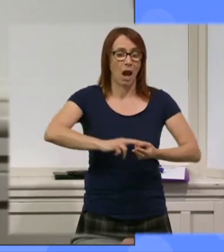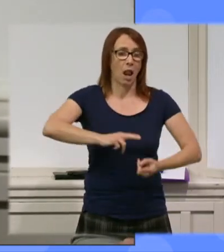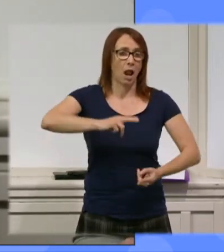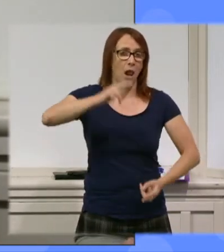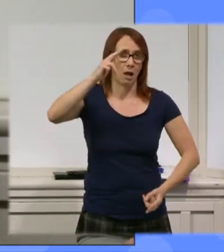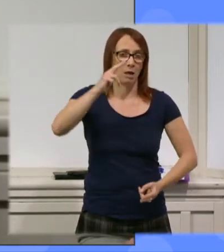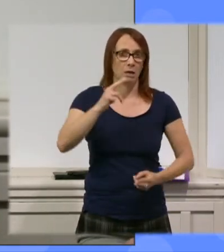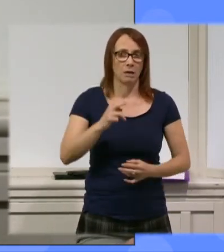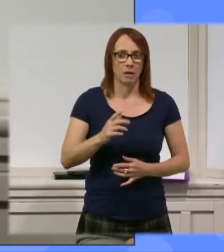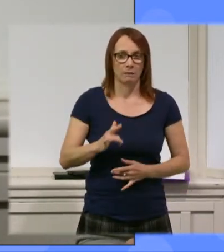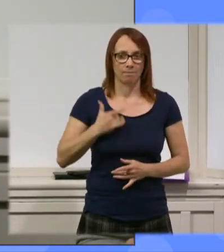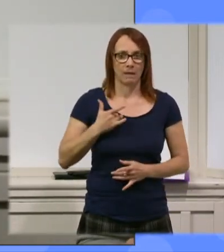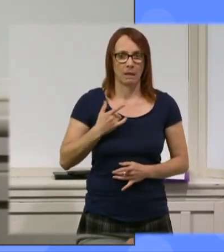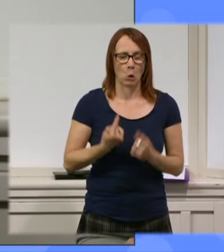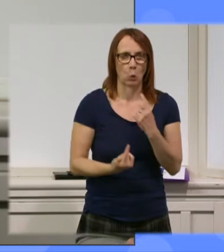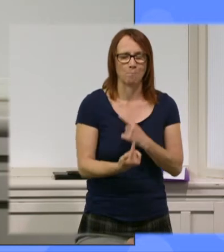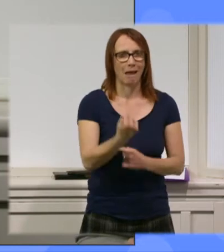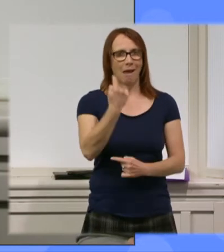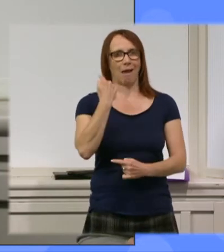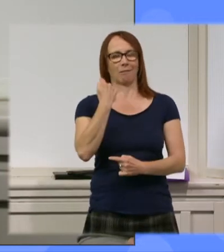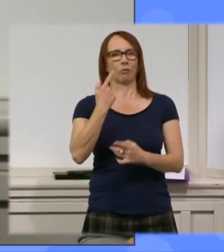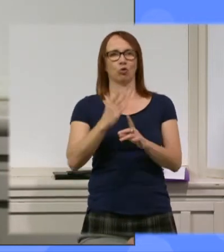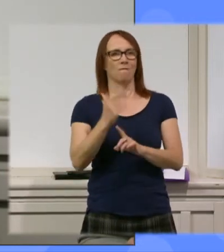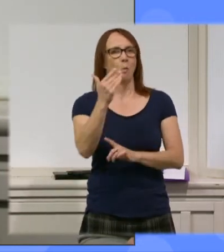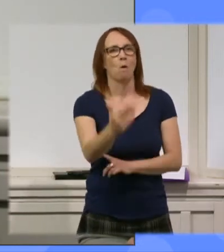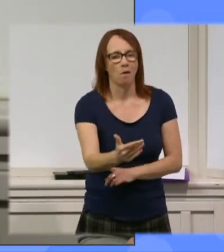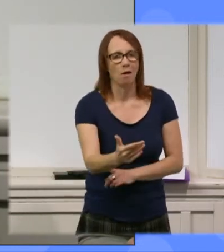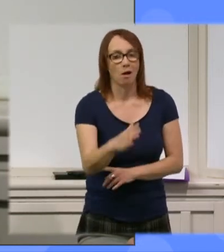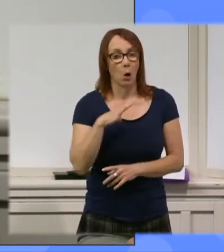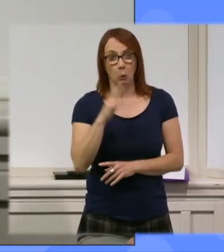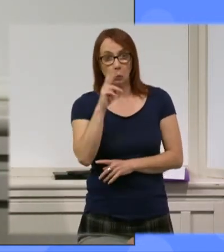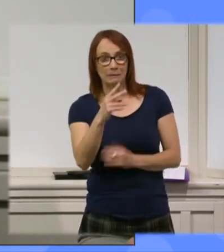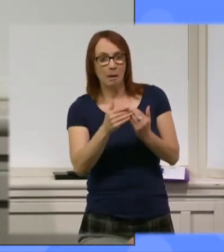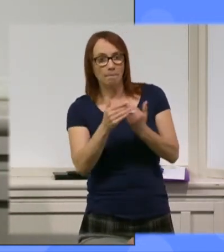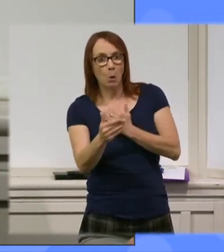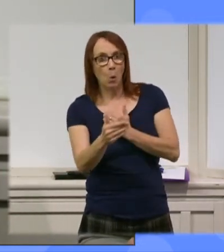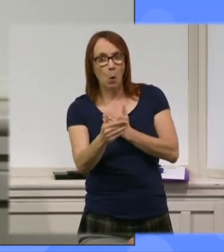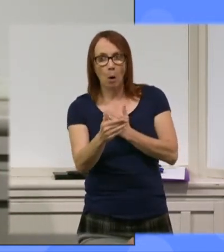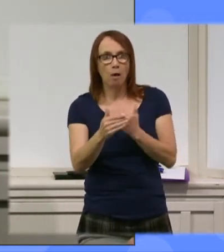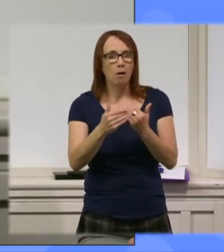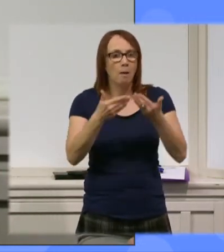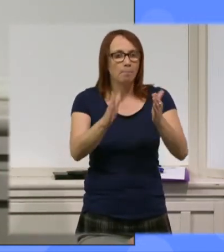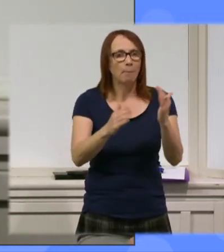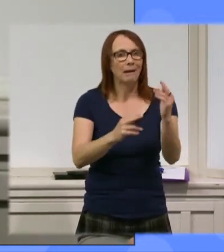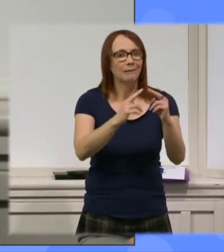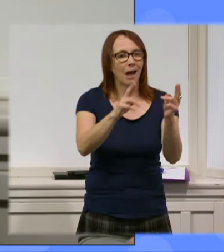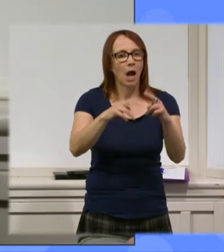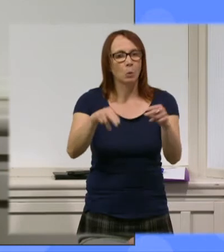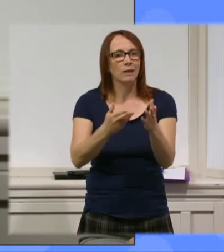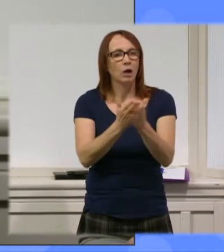might seem like we're going back rather than going forward I would like to see more investment in public housing through housing associations but also we